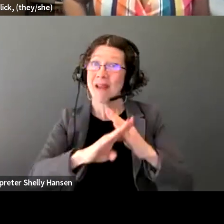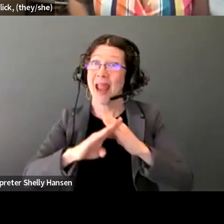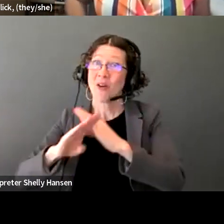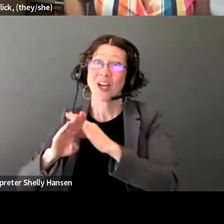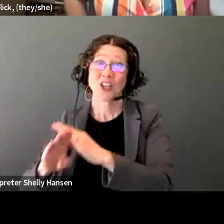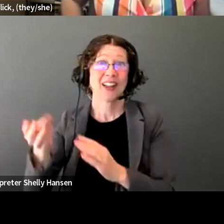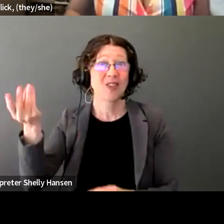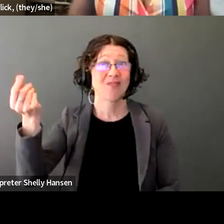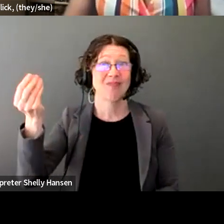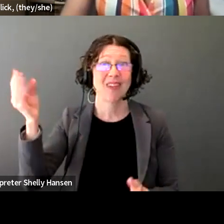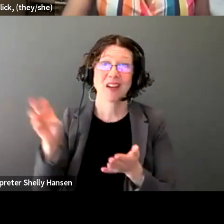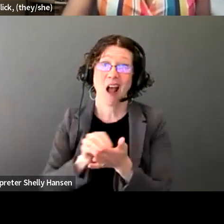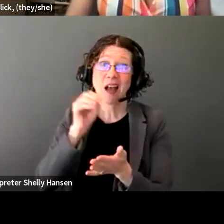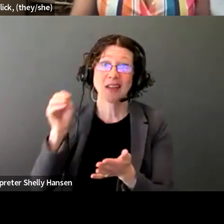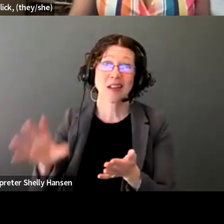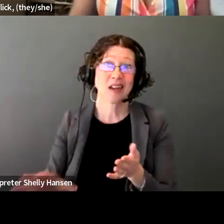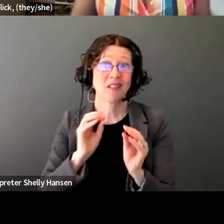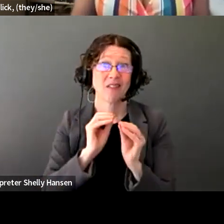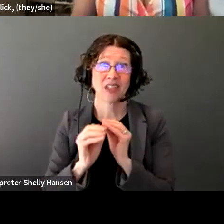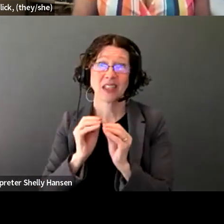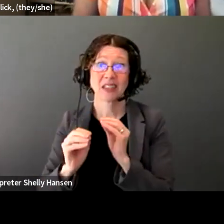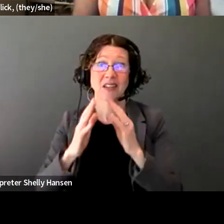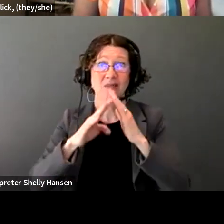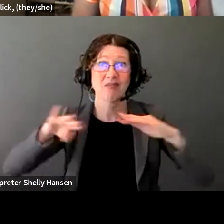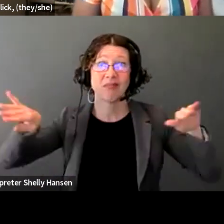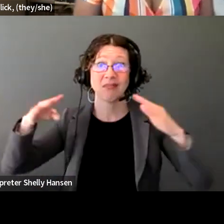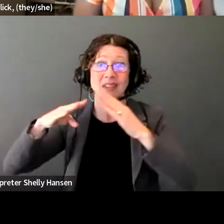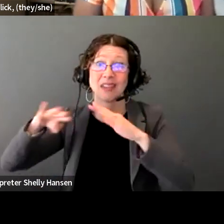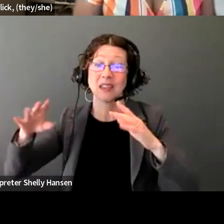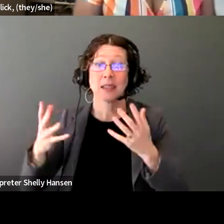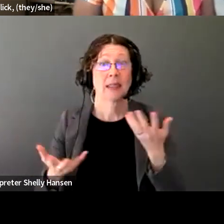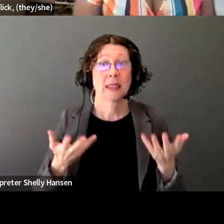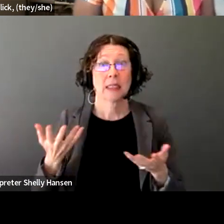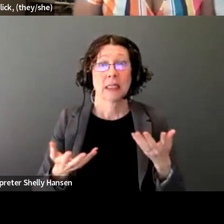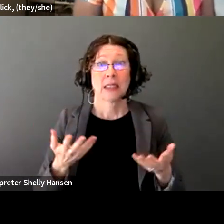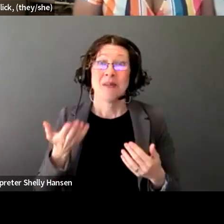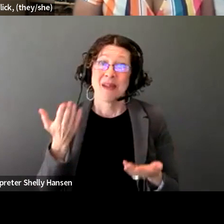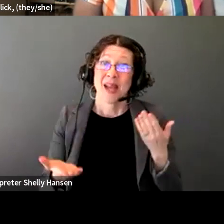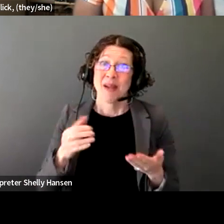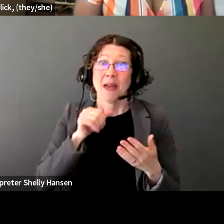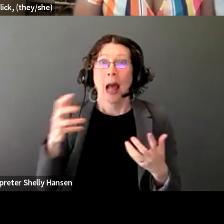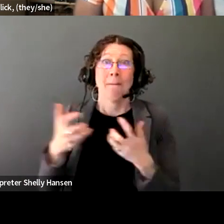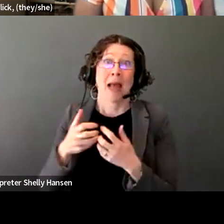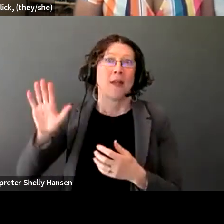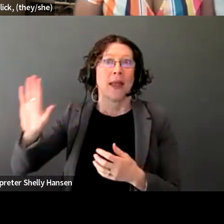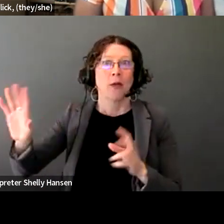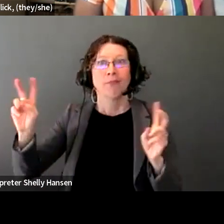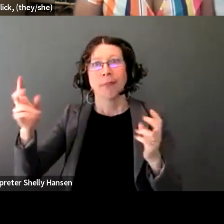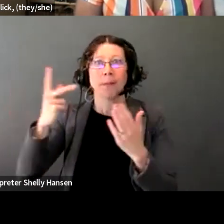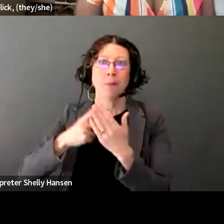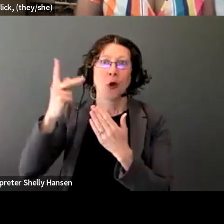And maybe not in line with, you know, program eligibility or things that might not be deemed